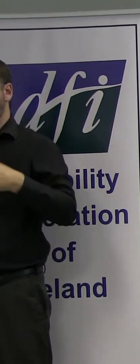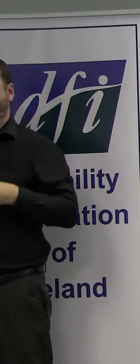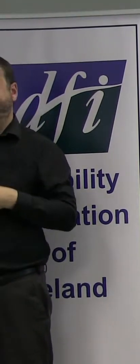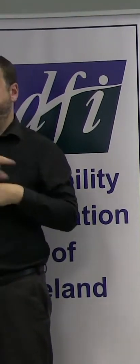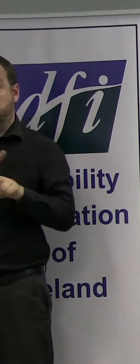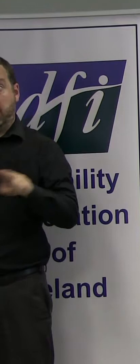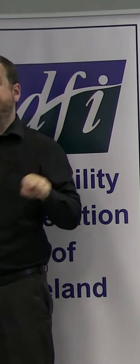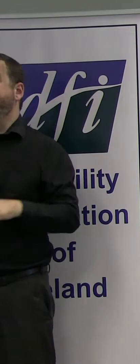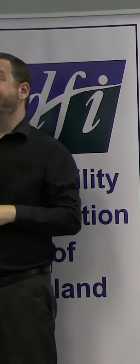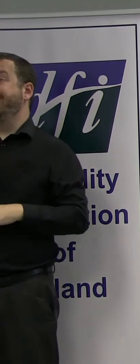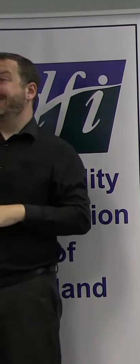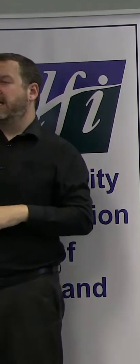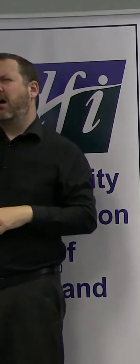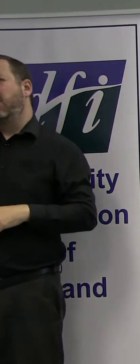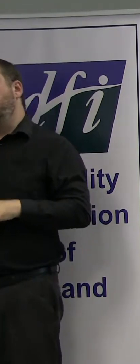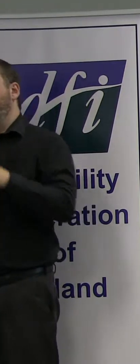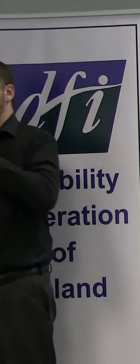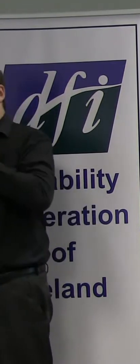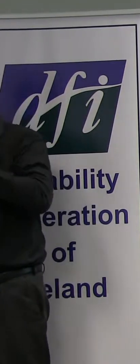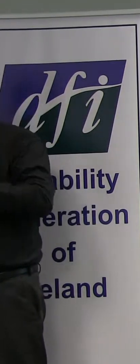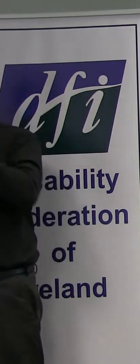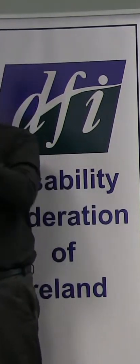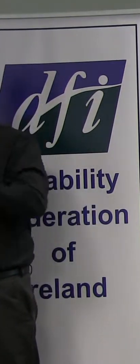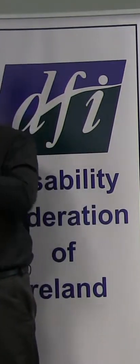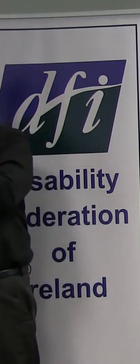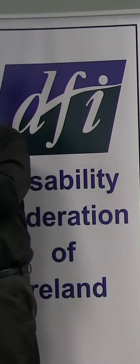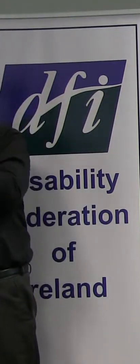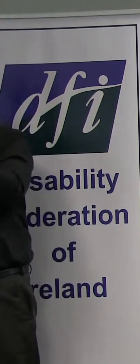media about funding excess recession we very clear charges are enough the state